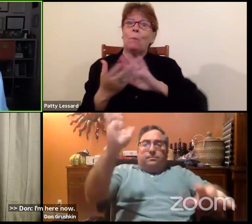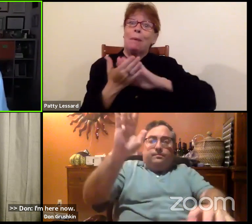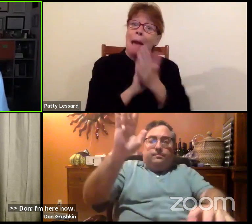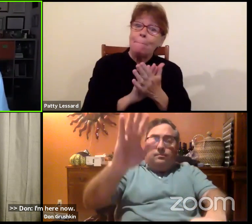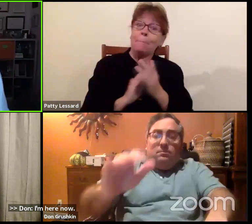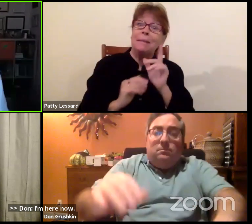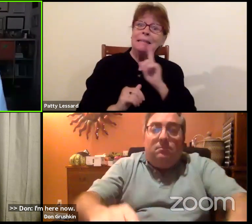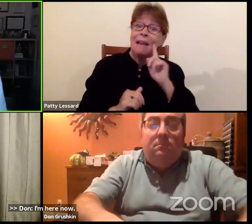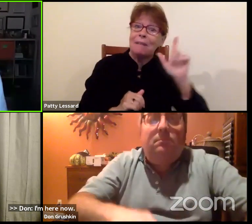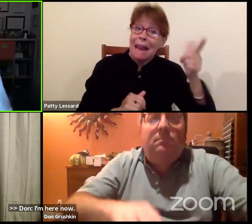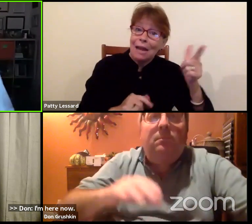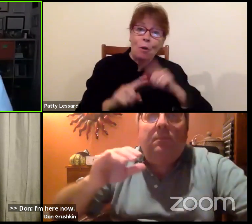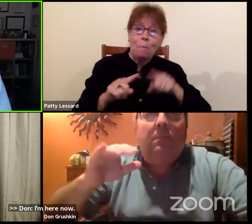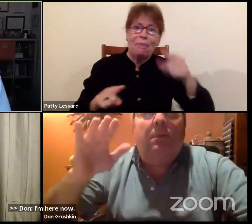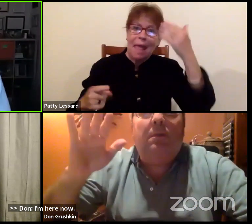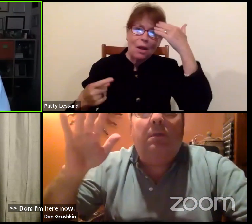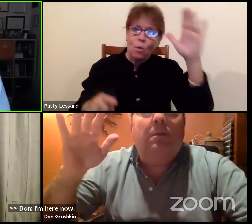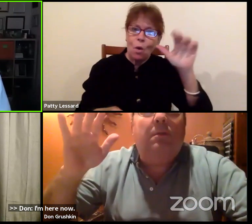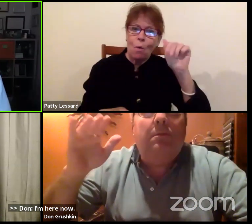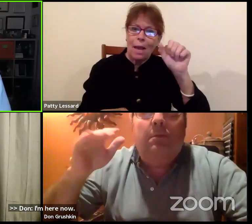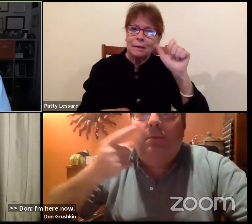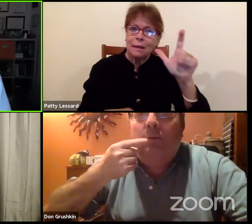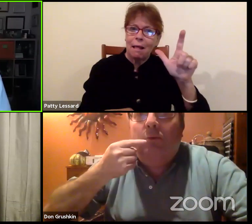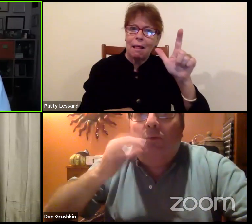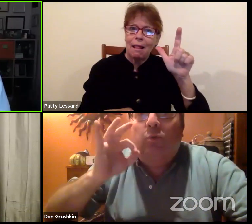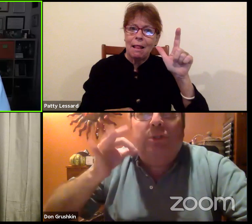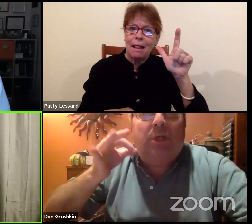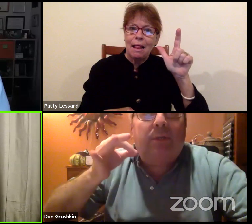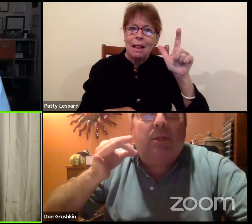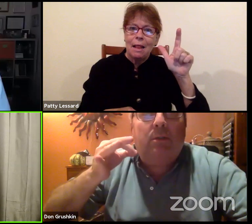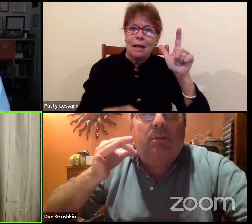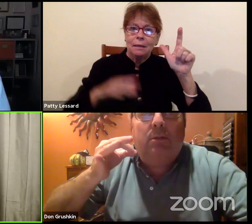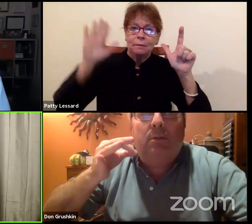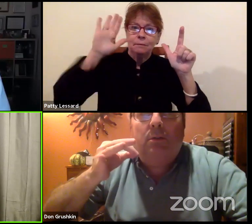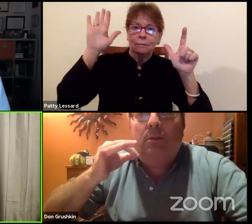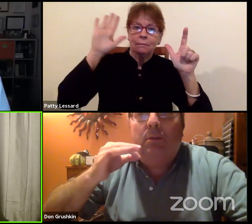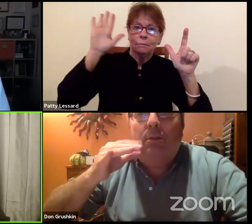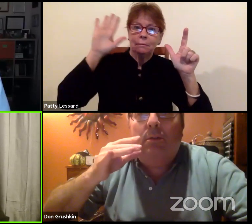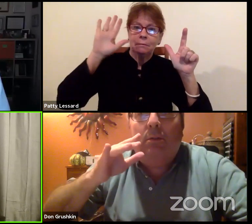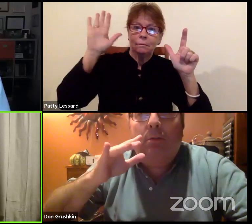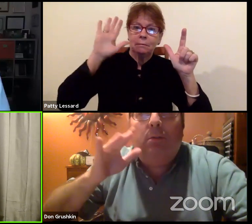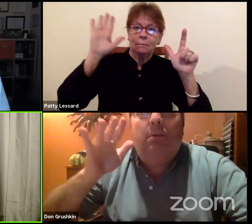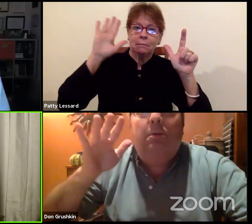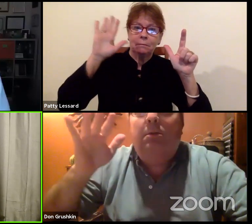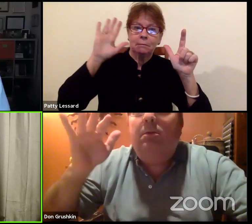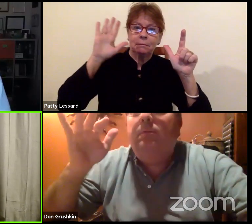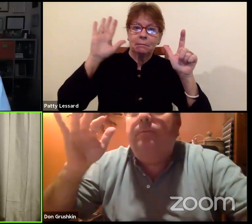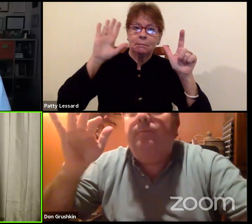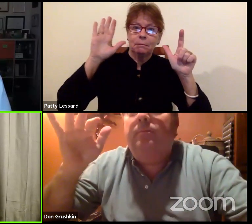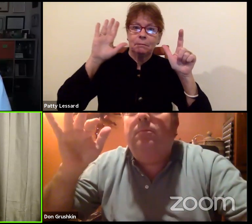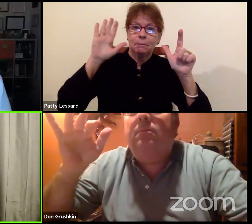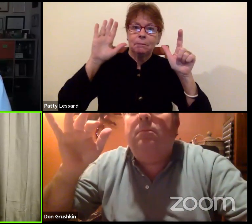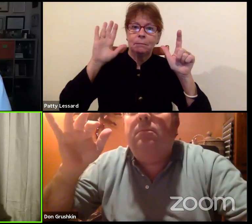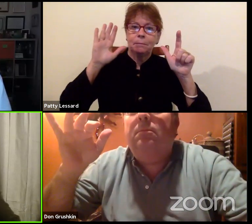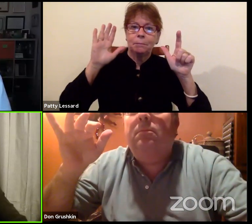≫ Don: I'm here now. ≫ Nancy: I'm going to read you a question saying how